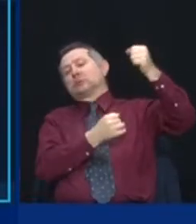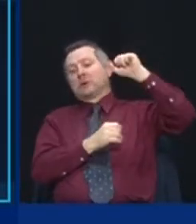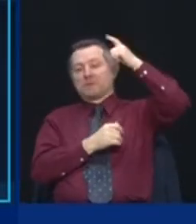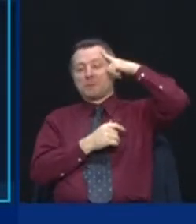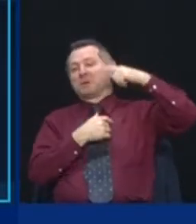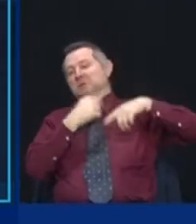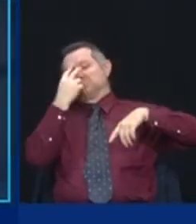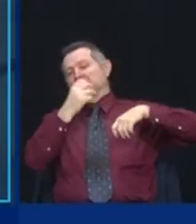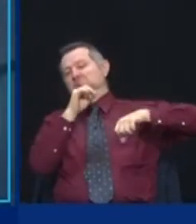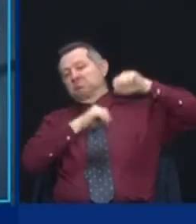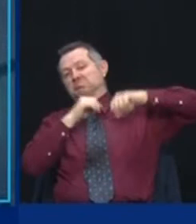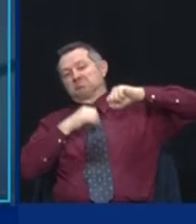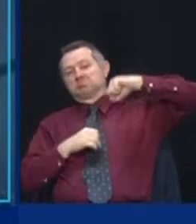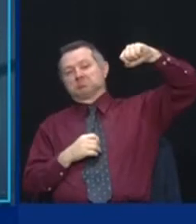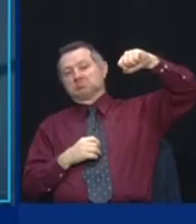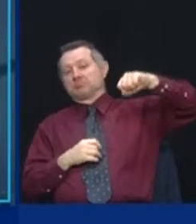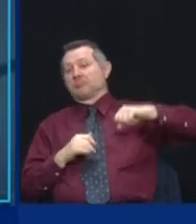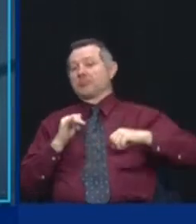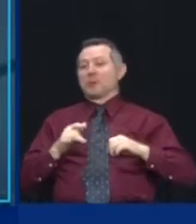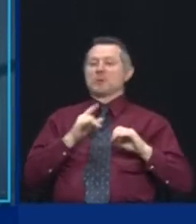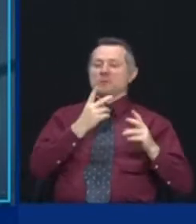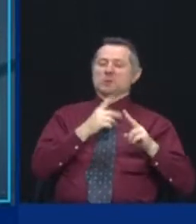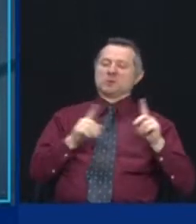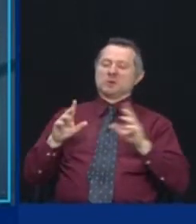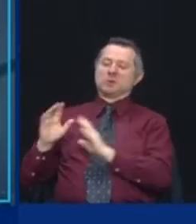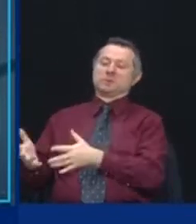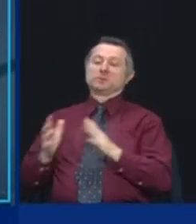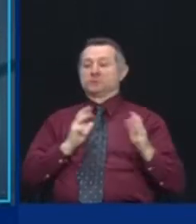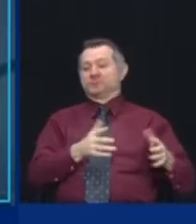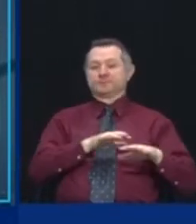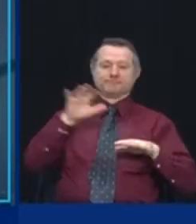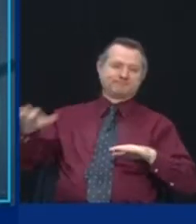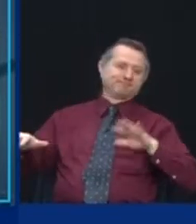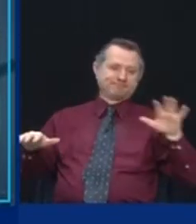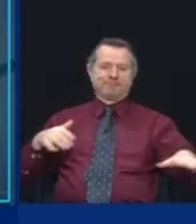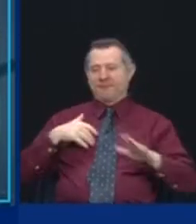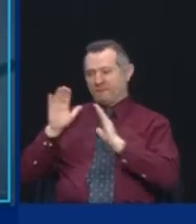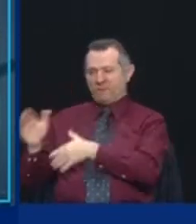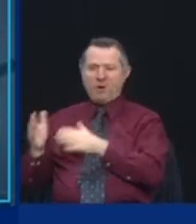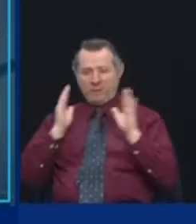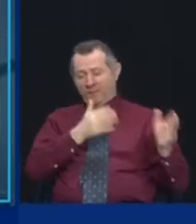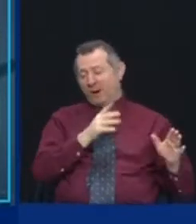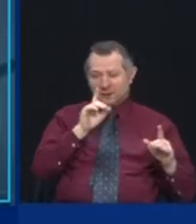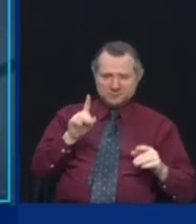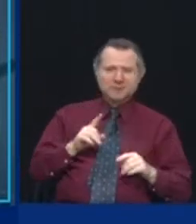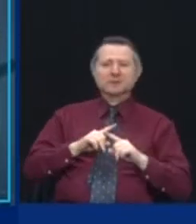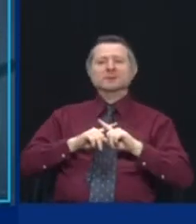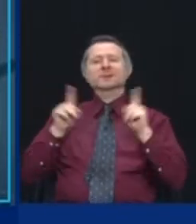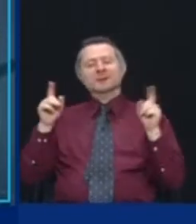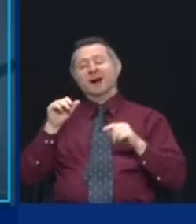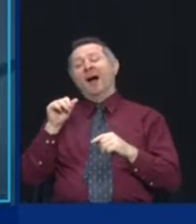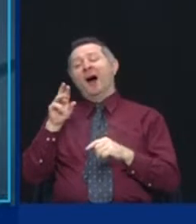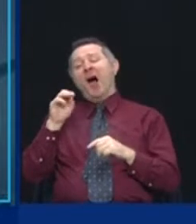THE GOVERNMENT SAYS DO IT. I DOUBT GOVERNMENT. I DISTRUST GOVERNMENT. SO THOSE ARE THE TWO GROUPS WE'RE WORKING ON.